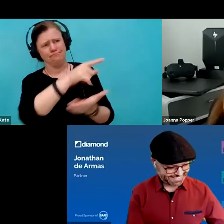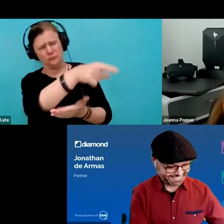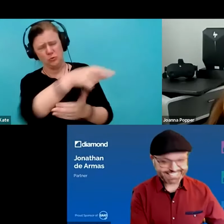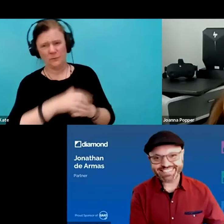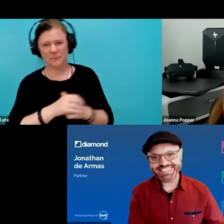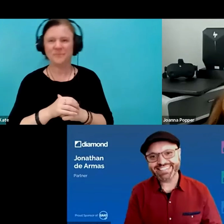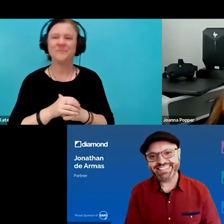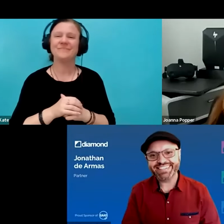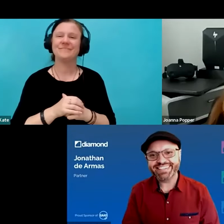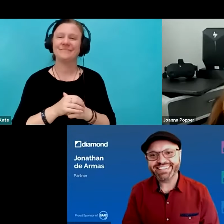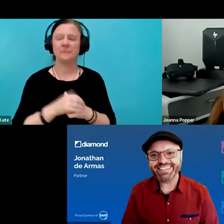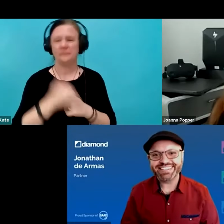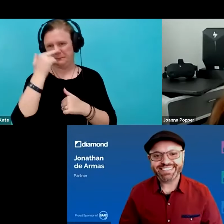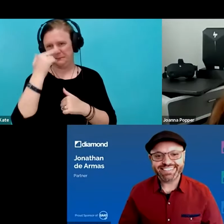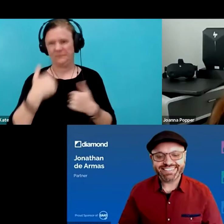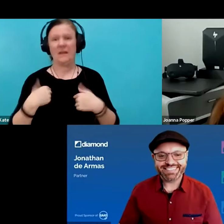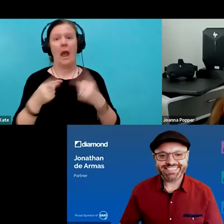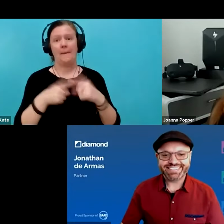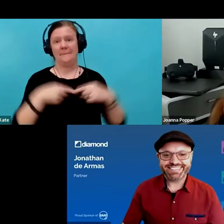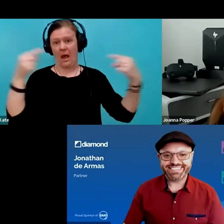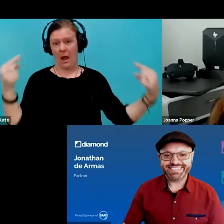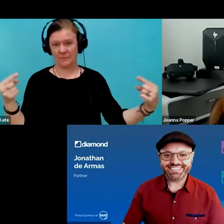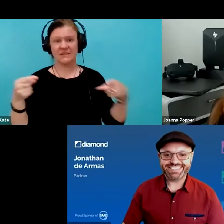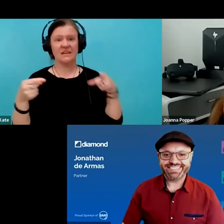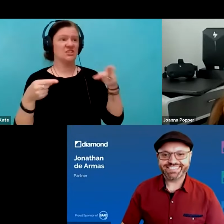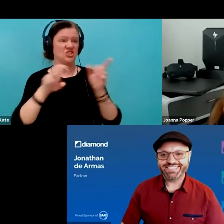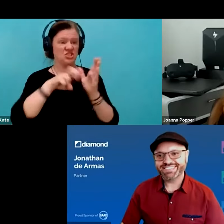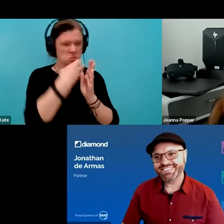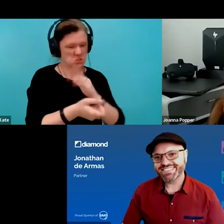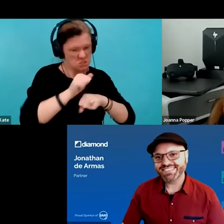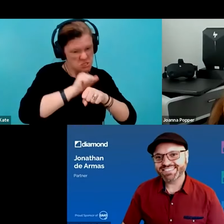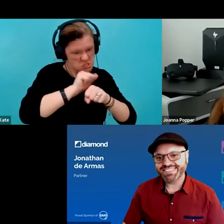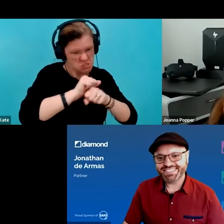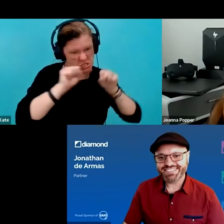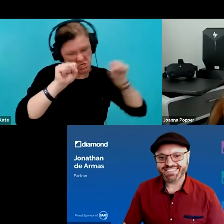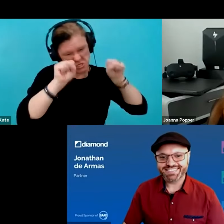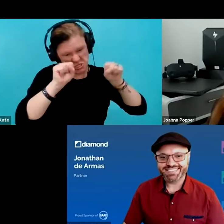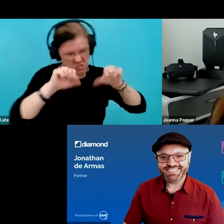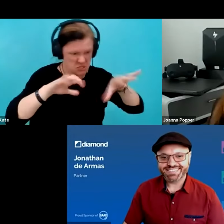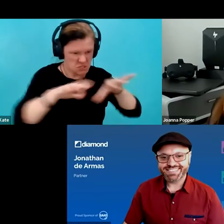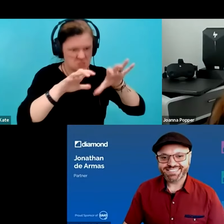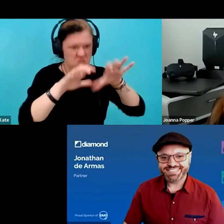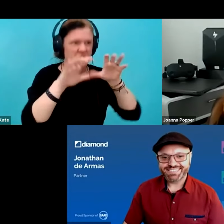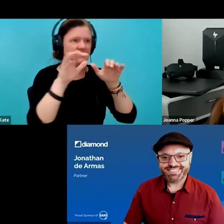Christina Heller: It's sort of funny. I'm like the opposite of Joanna. She's in there like working out in in a supernatural every day. I'm